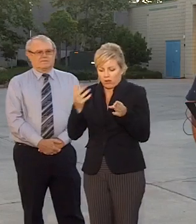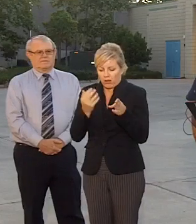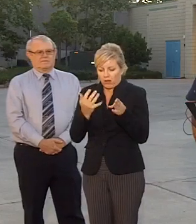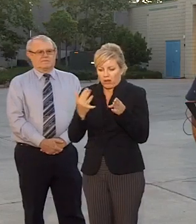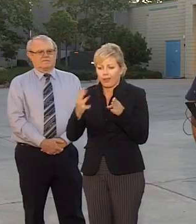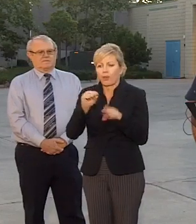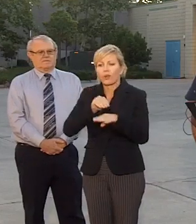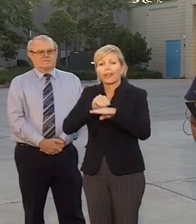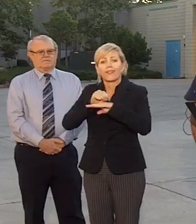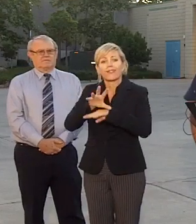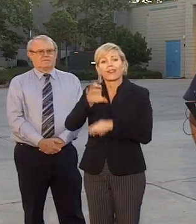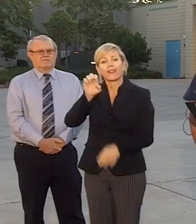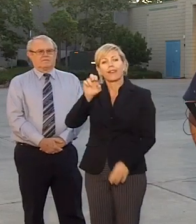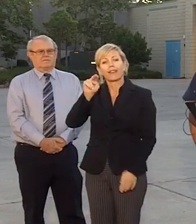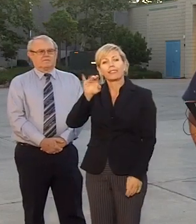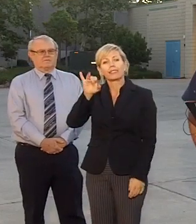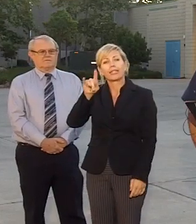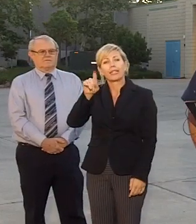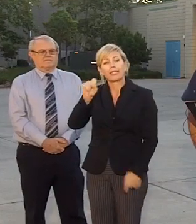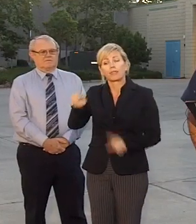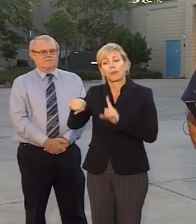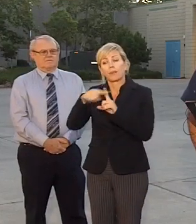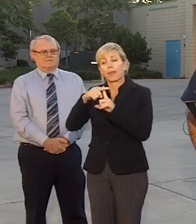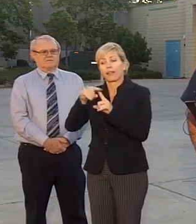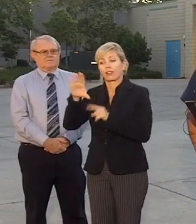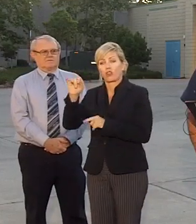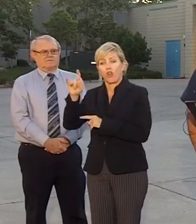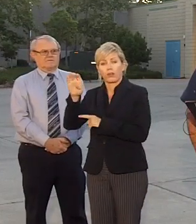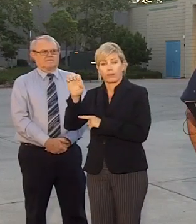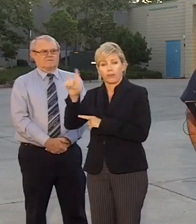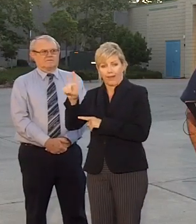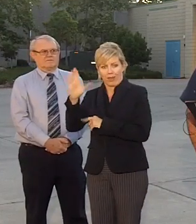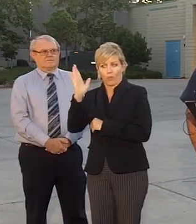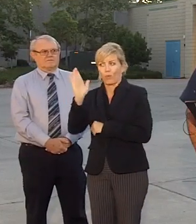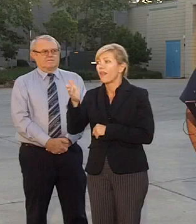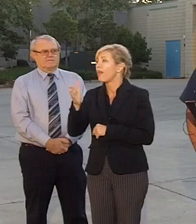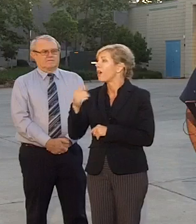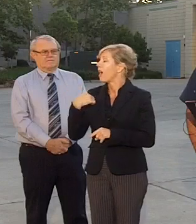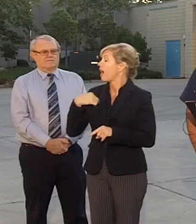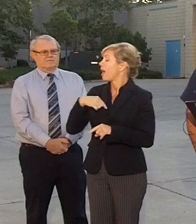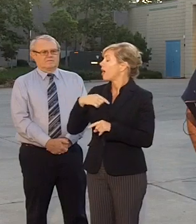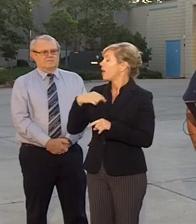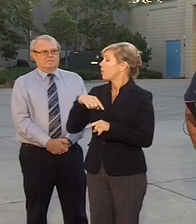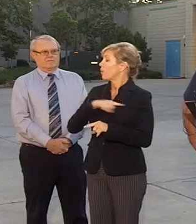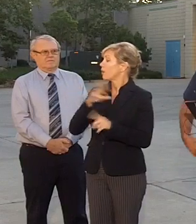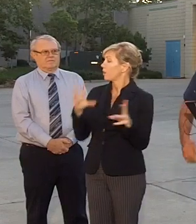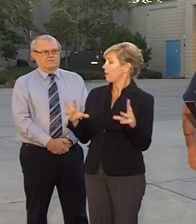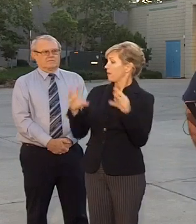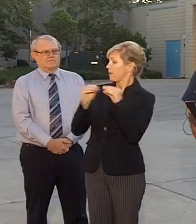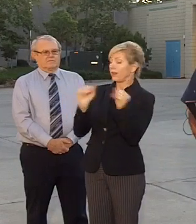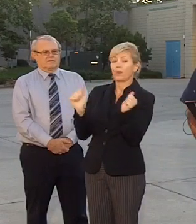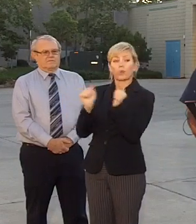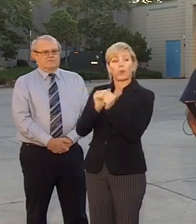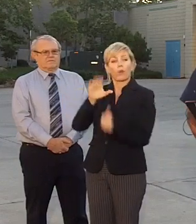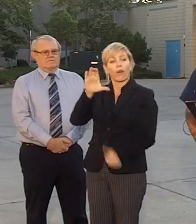and the city of Carlsbad at nine o'clock I'll be meeting with cAL FIRE type one team meeting